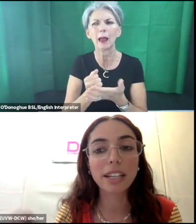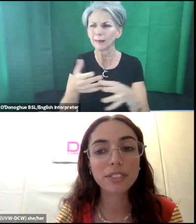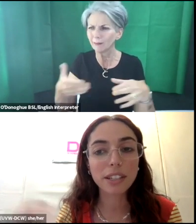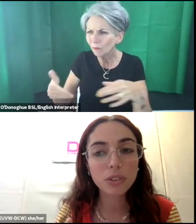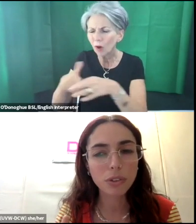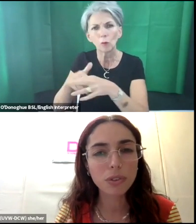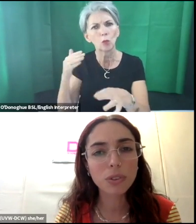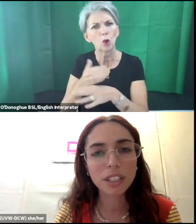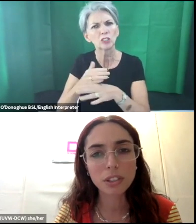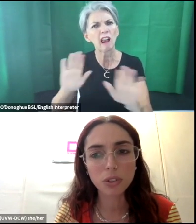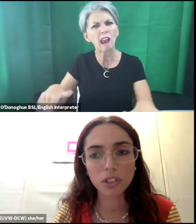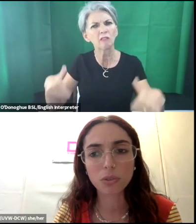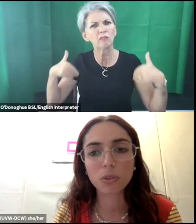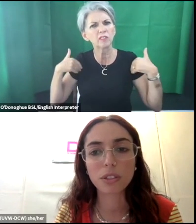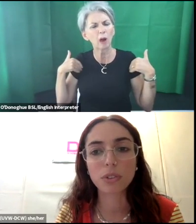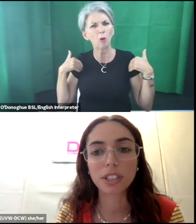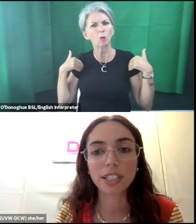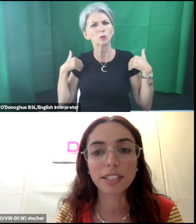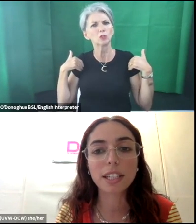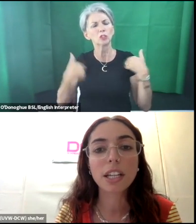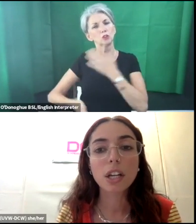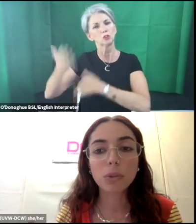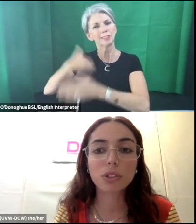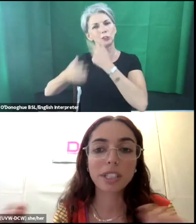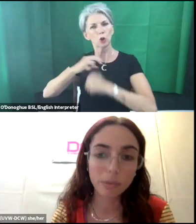are left out of traditional union organising, workers that are